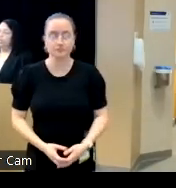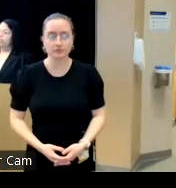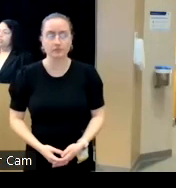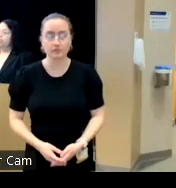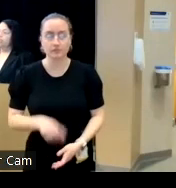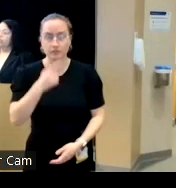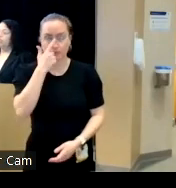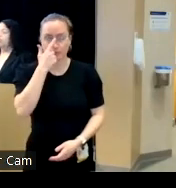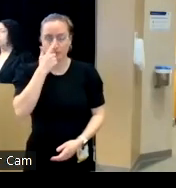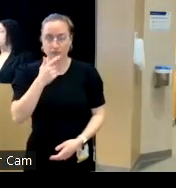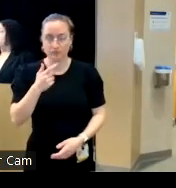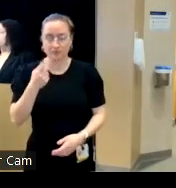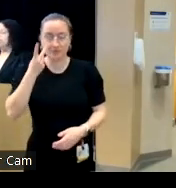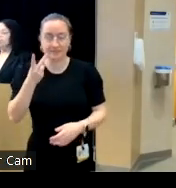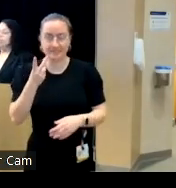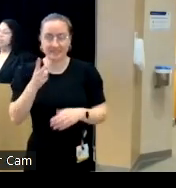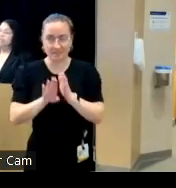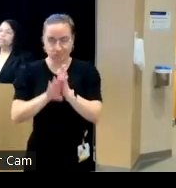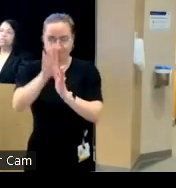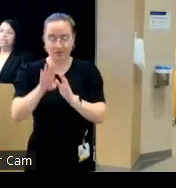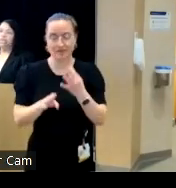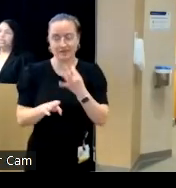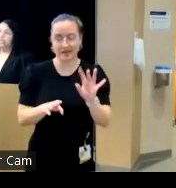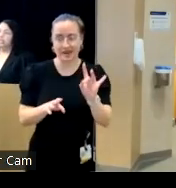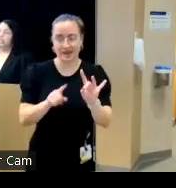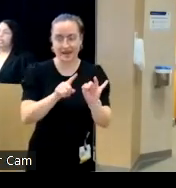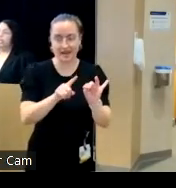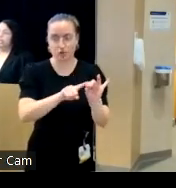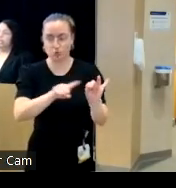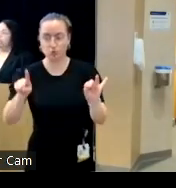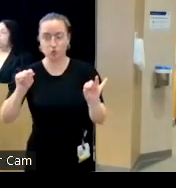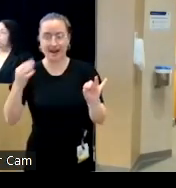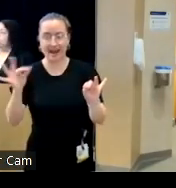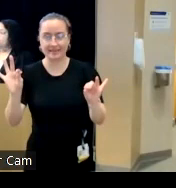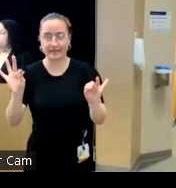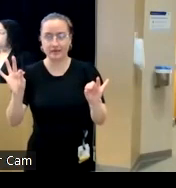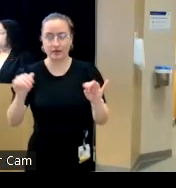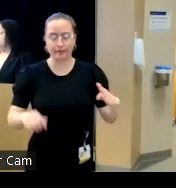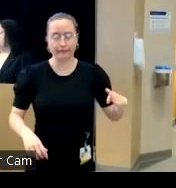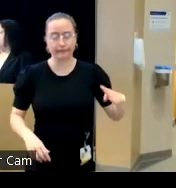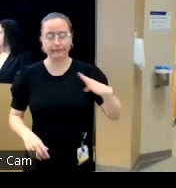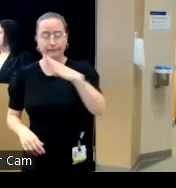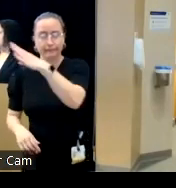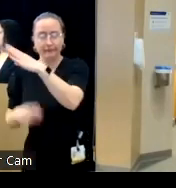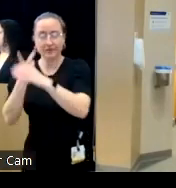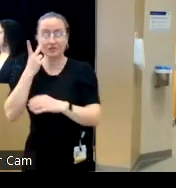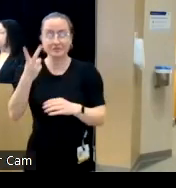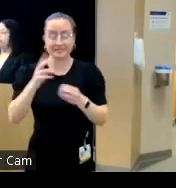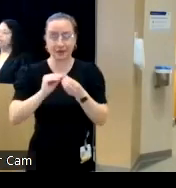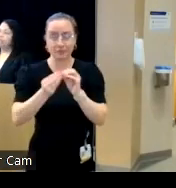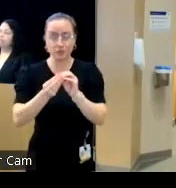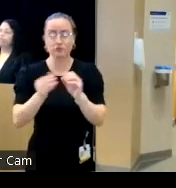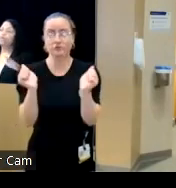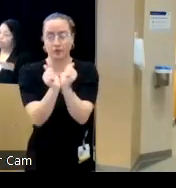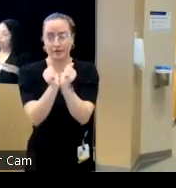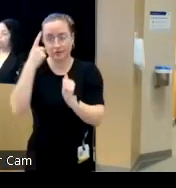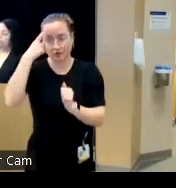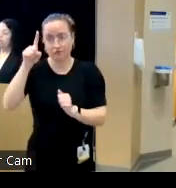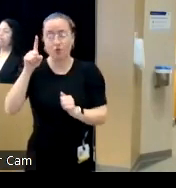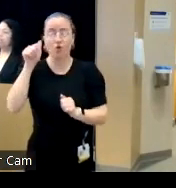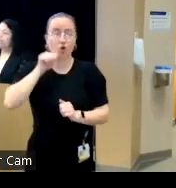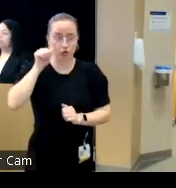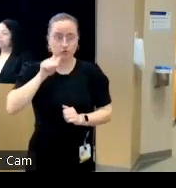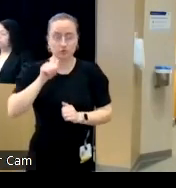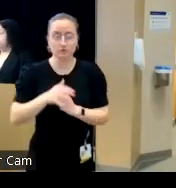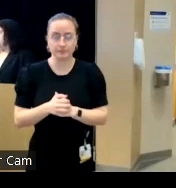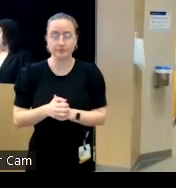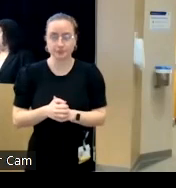increase from 1980 to 2019 and these are all rates of arrest for black girls for girls pardon me this